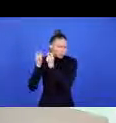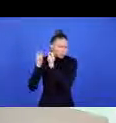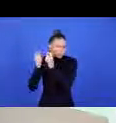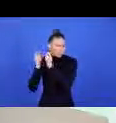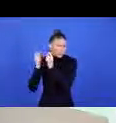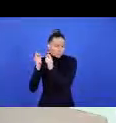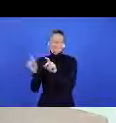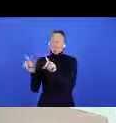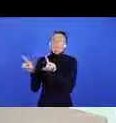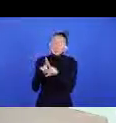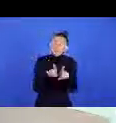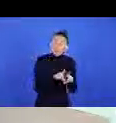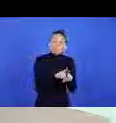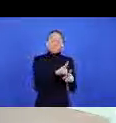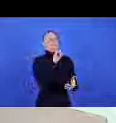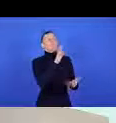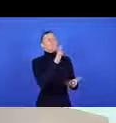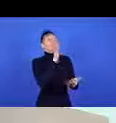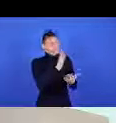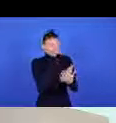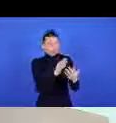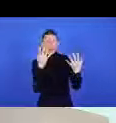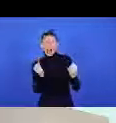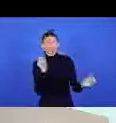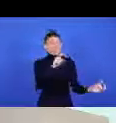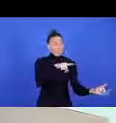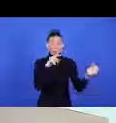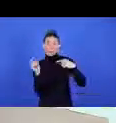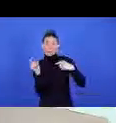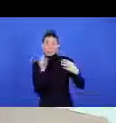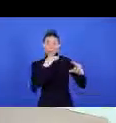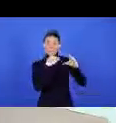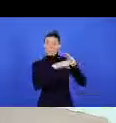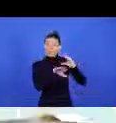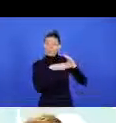it. It is good that